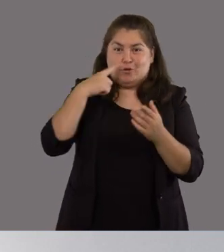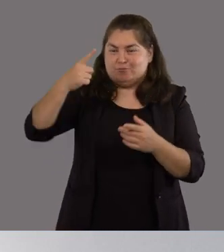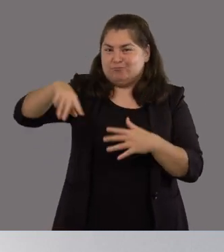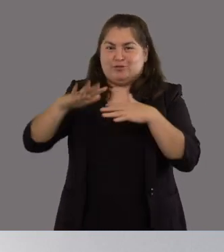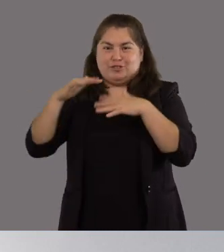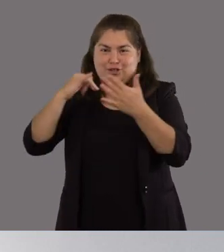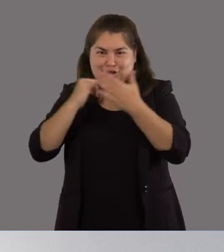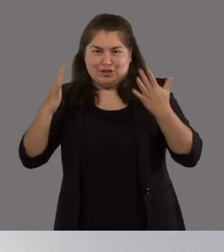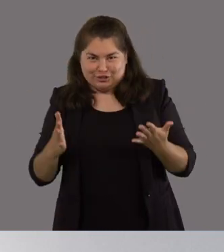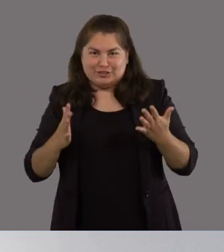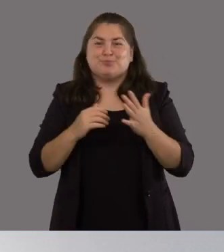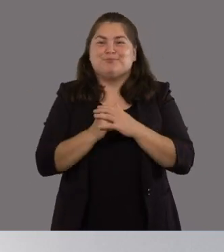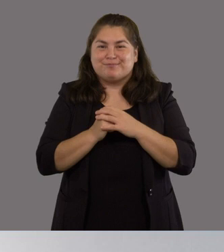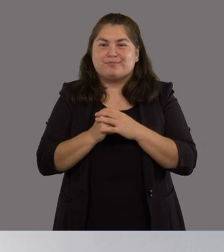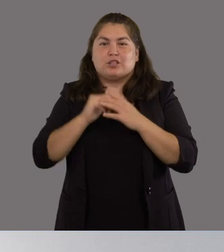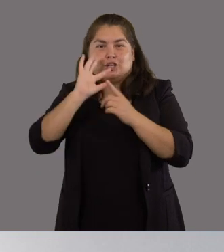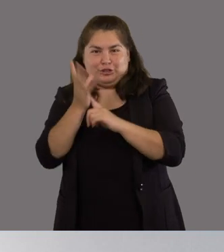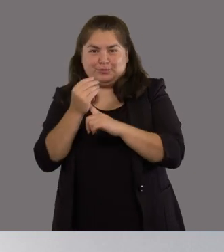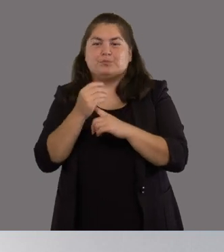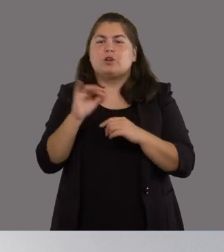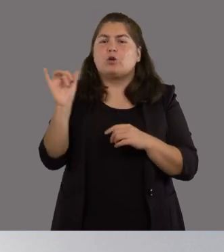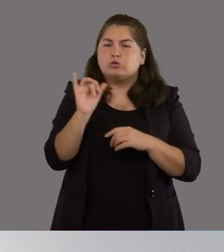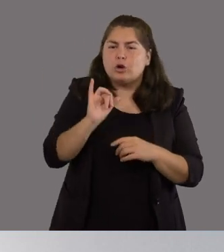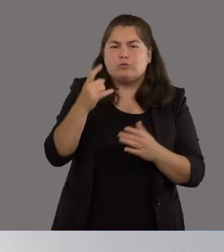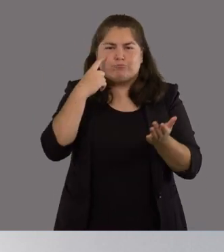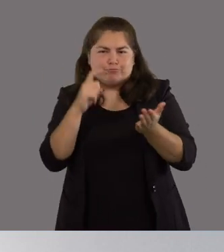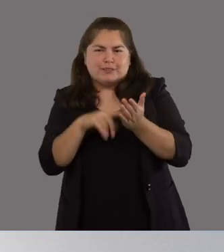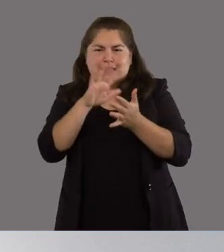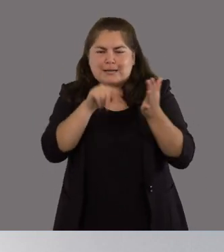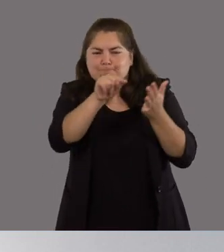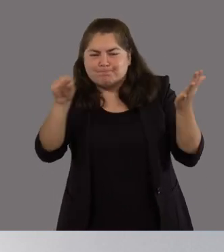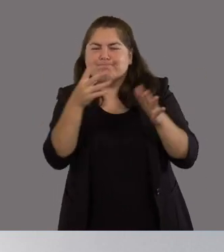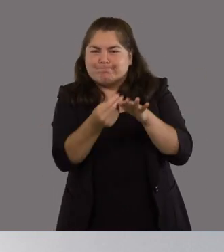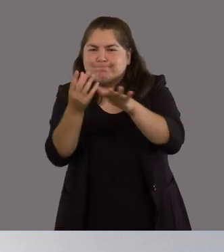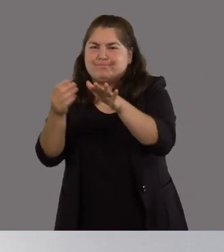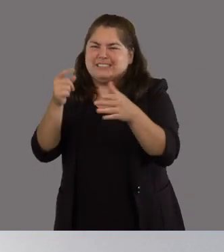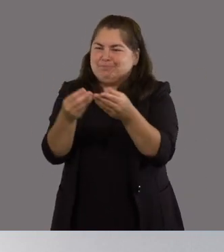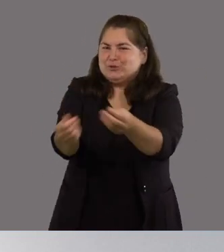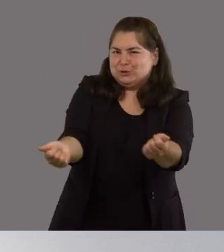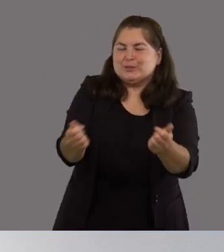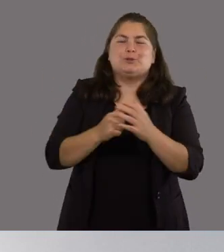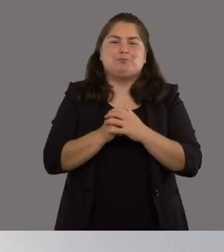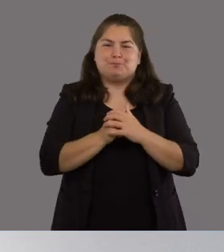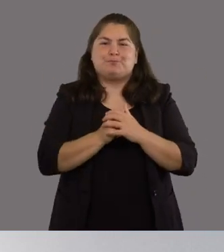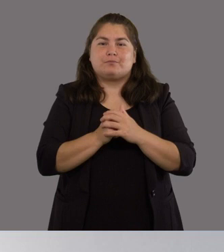the Indigenous arts and cultures, as well as some of the gaps that need to be addressed.